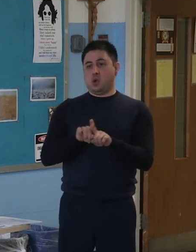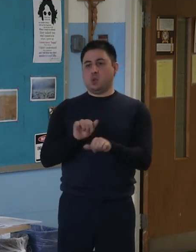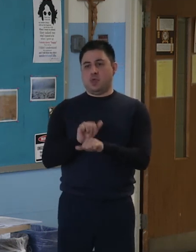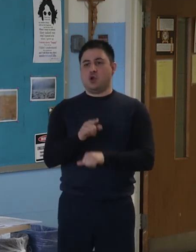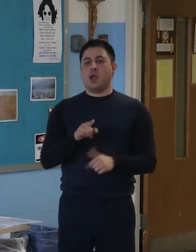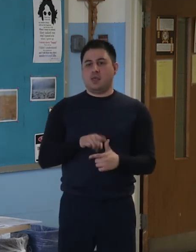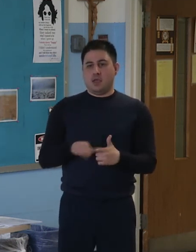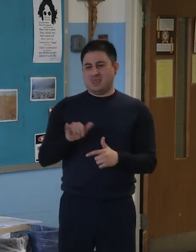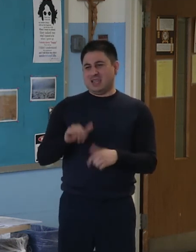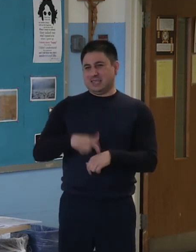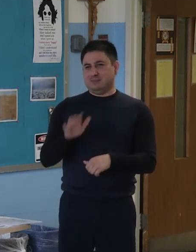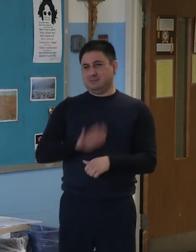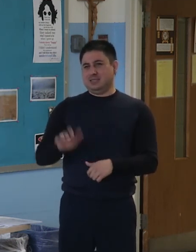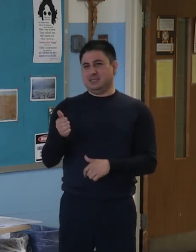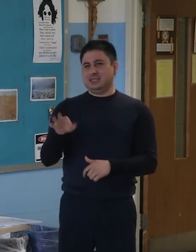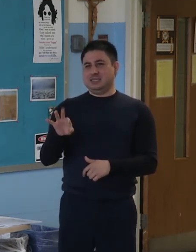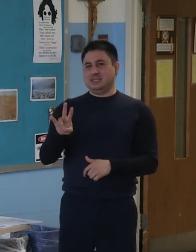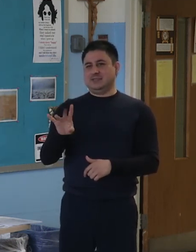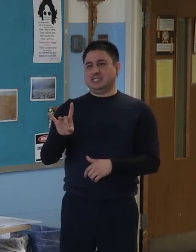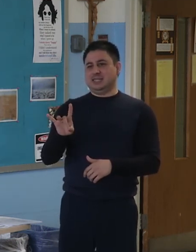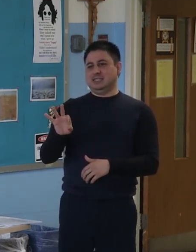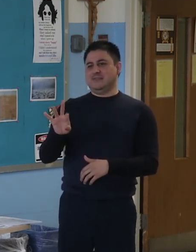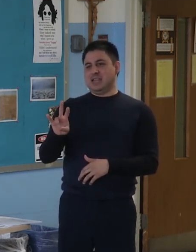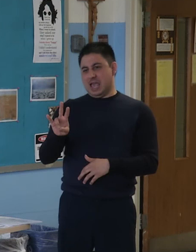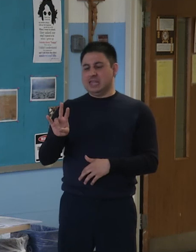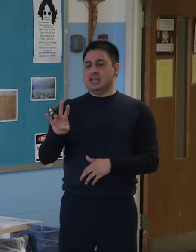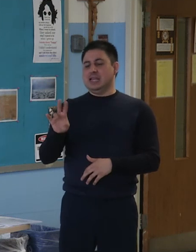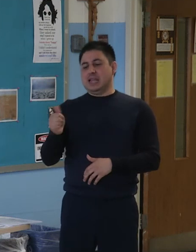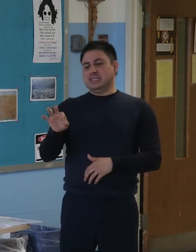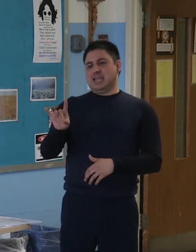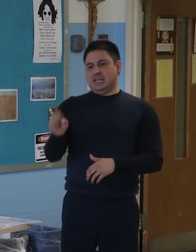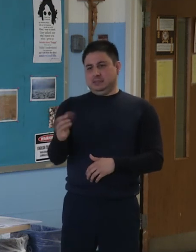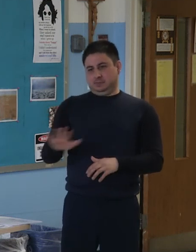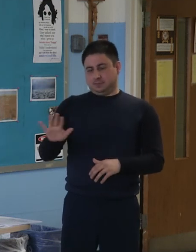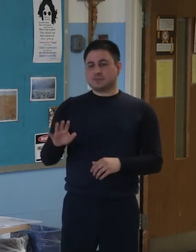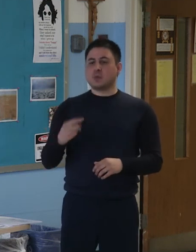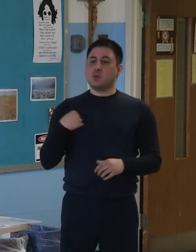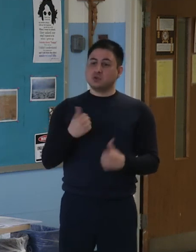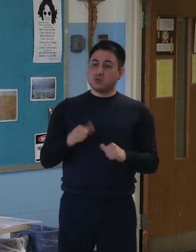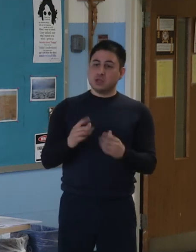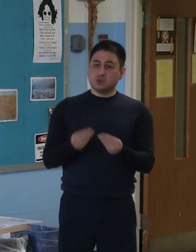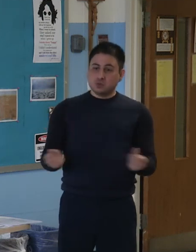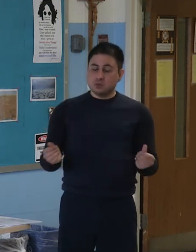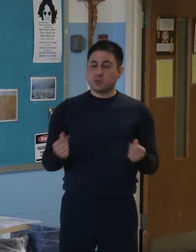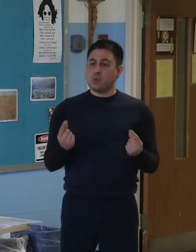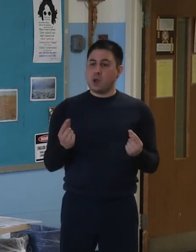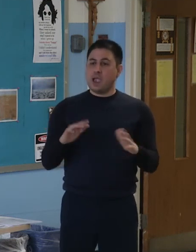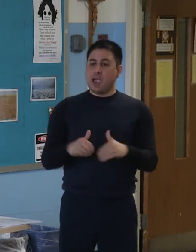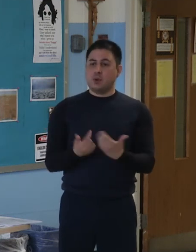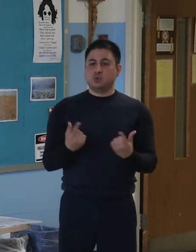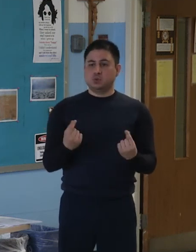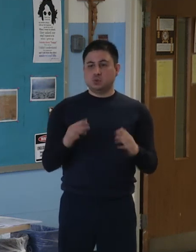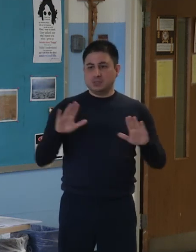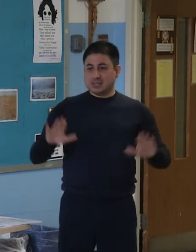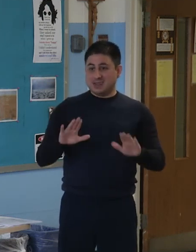this is 1978, 1979, 1980, we were trying to work out how to do Sunday Mass and